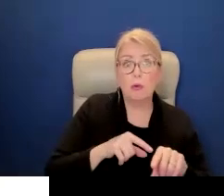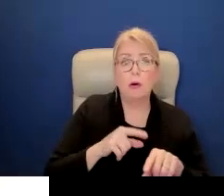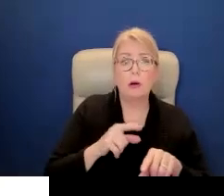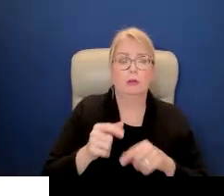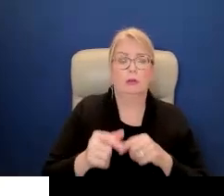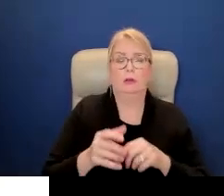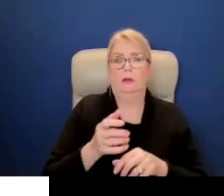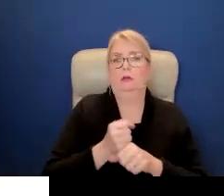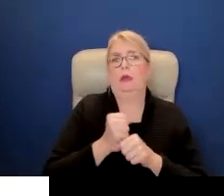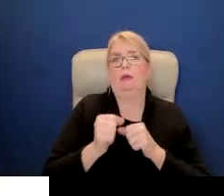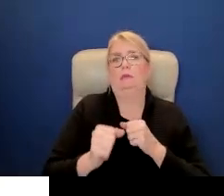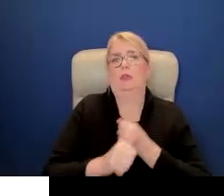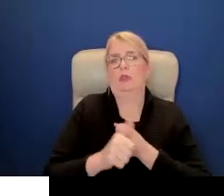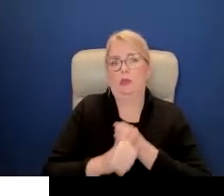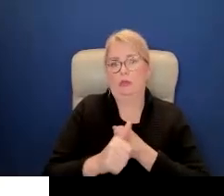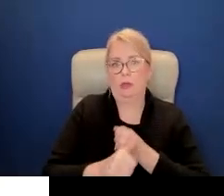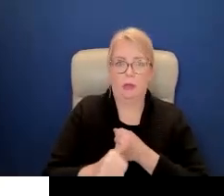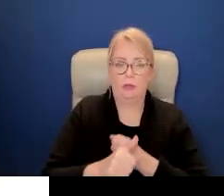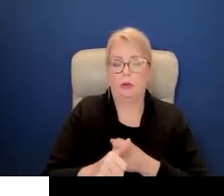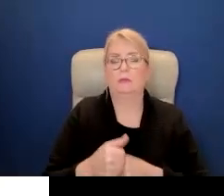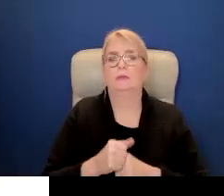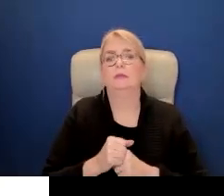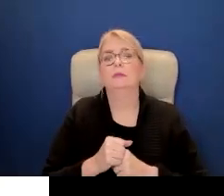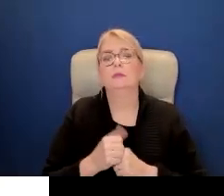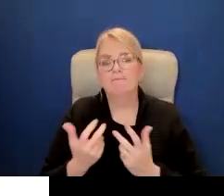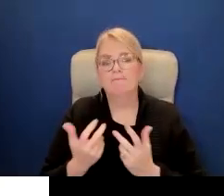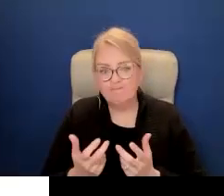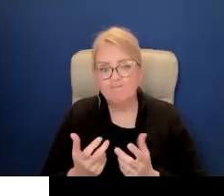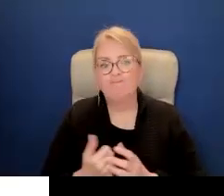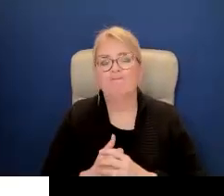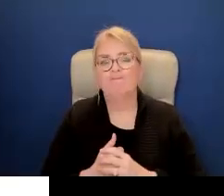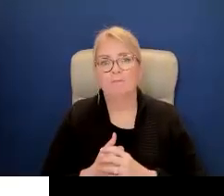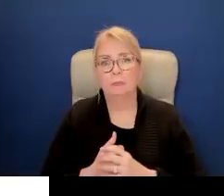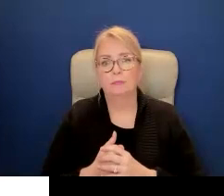So the cycle of violence continues. Normally, you know, back in